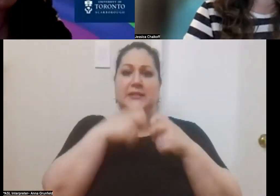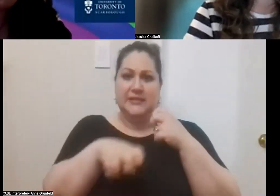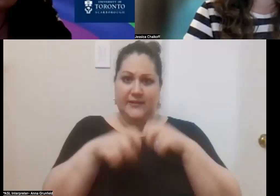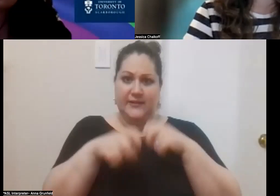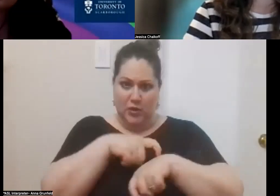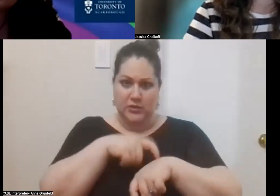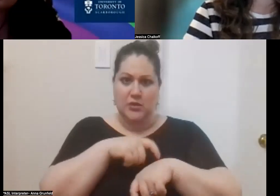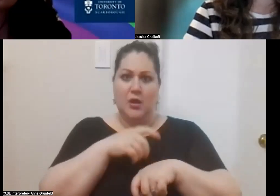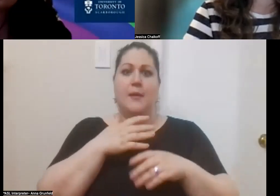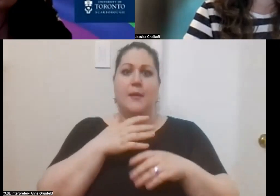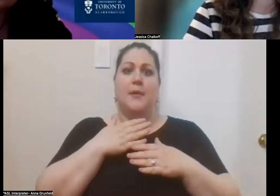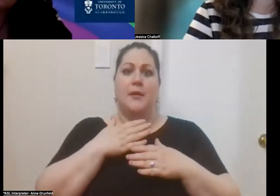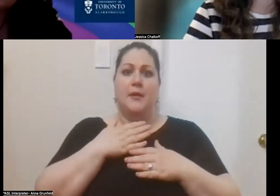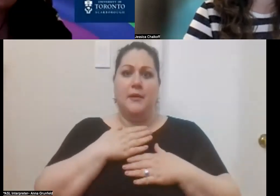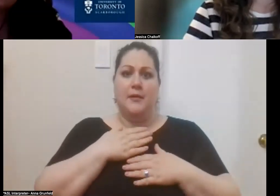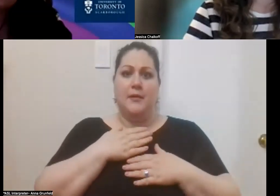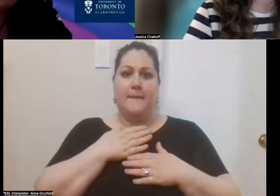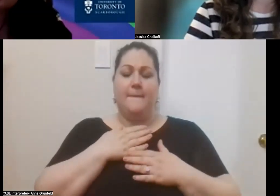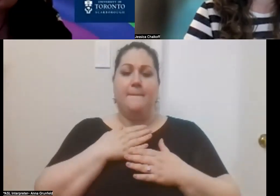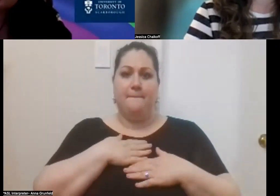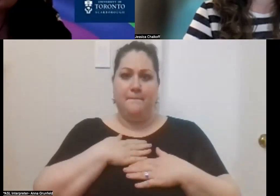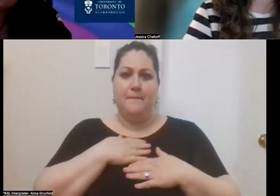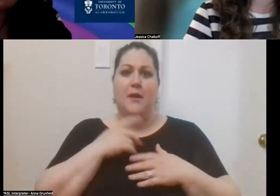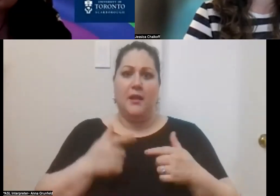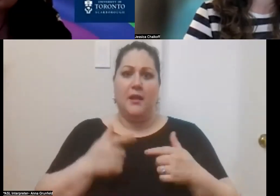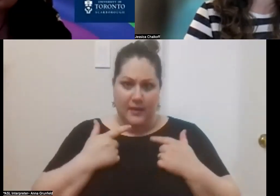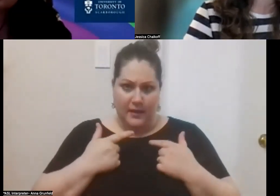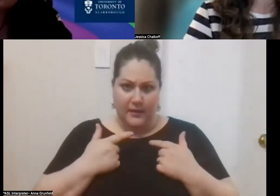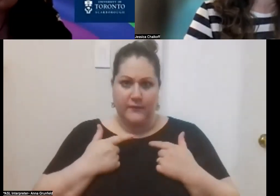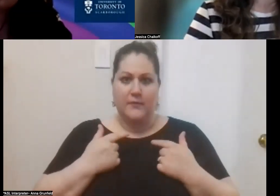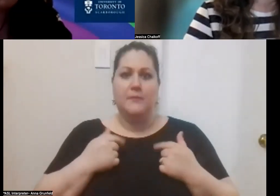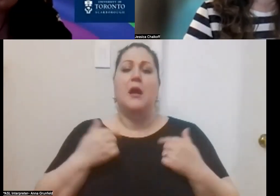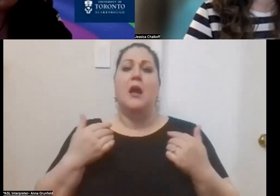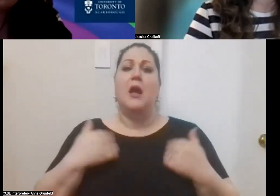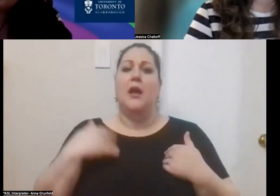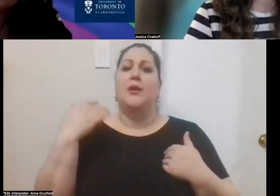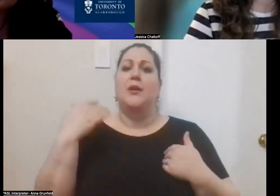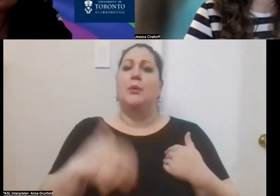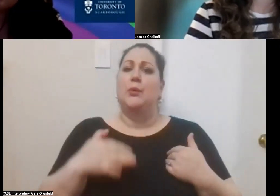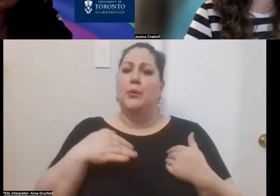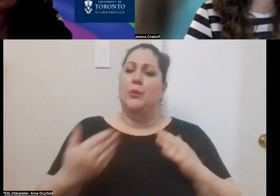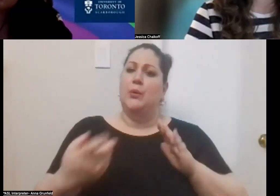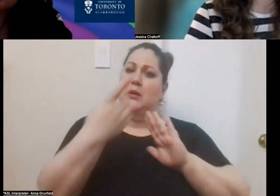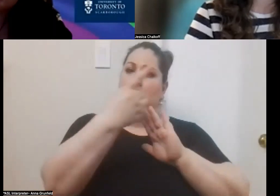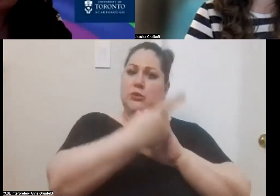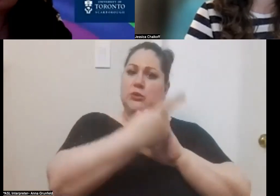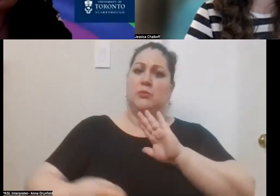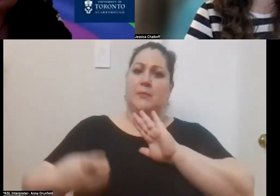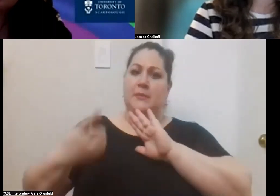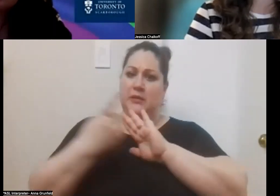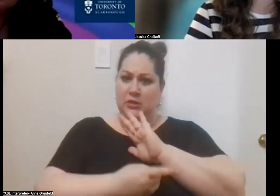case of blatant discrimination on a the basis of my disability. And it took out a ton of my confidence.